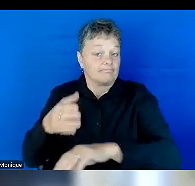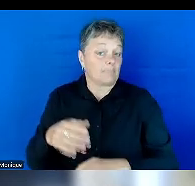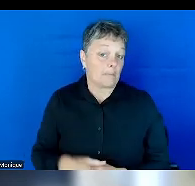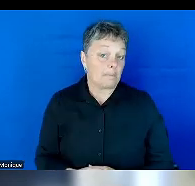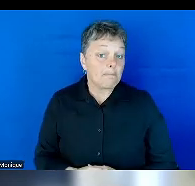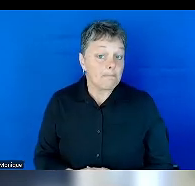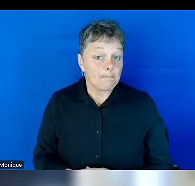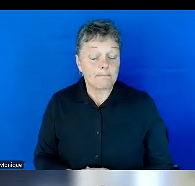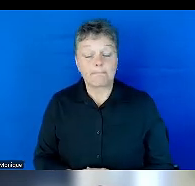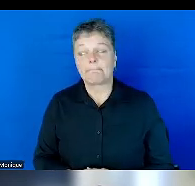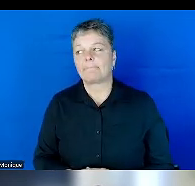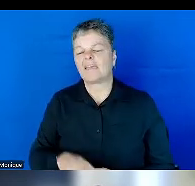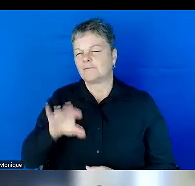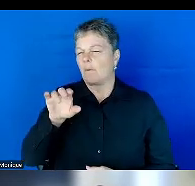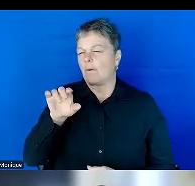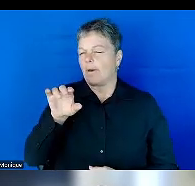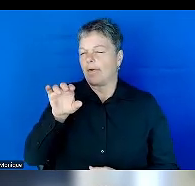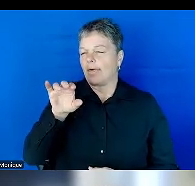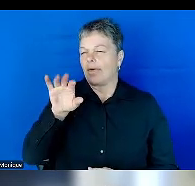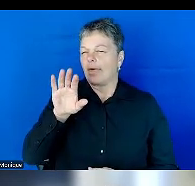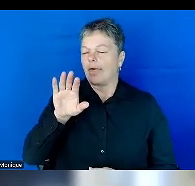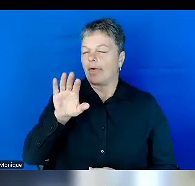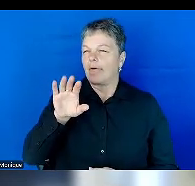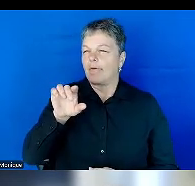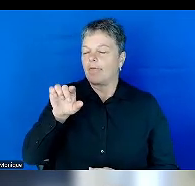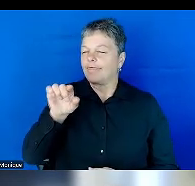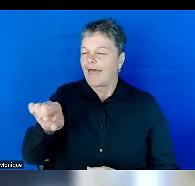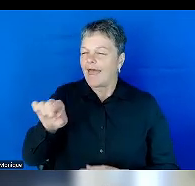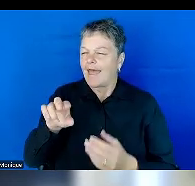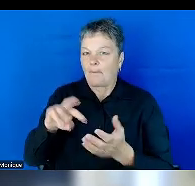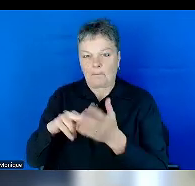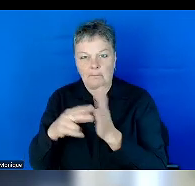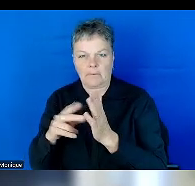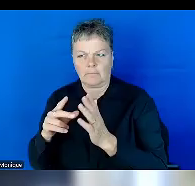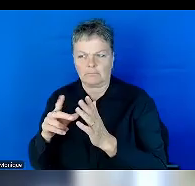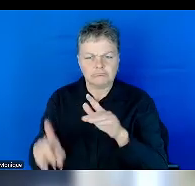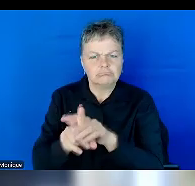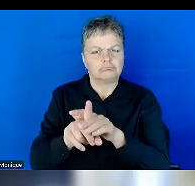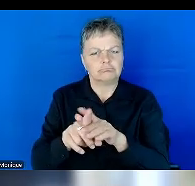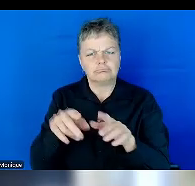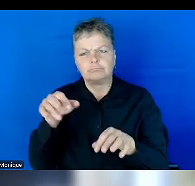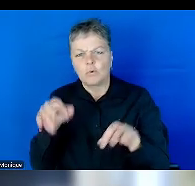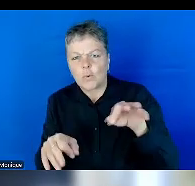uh projects that is not about going to court but different way to make